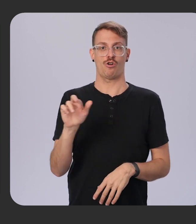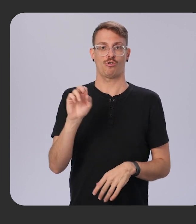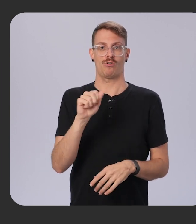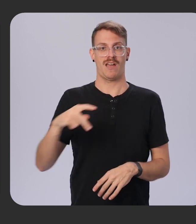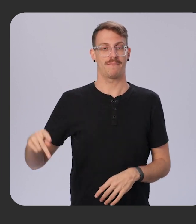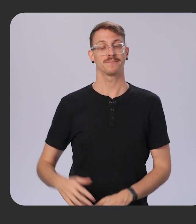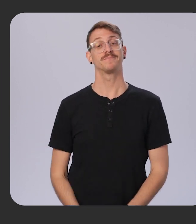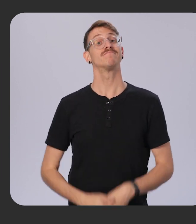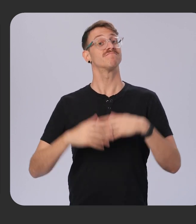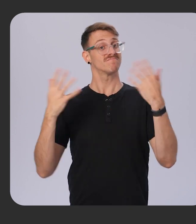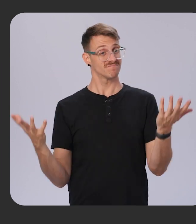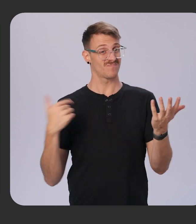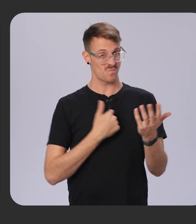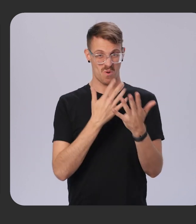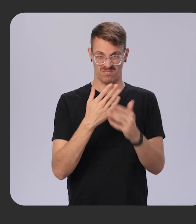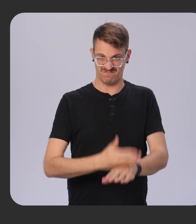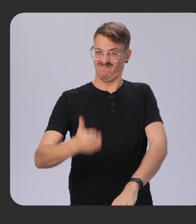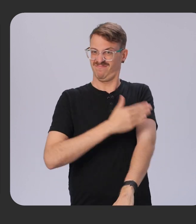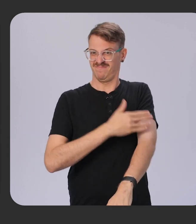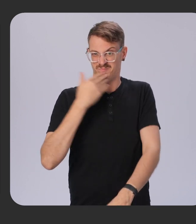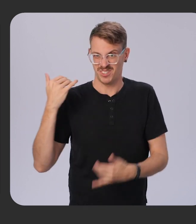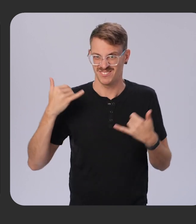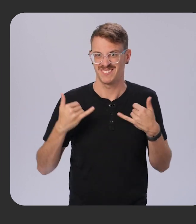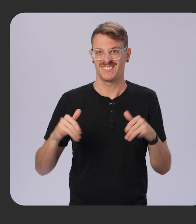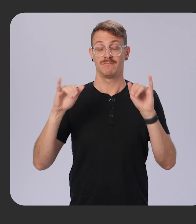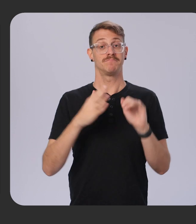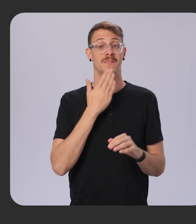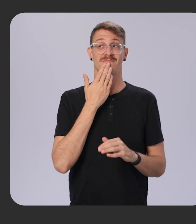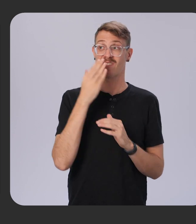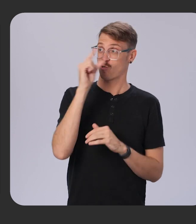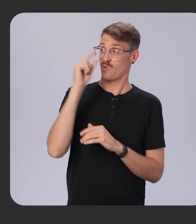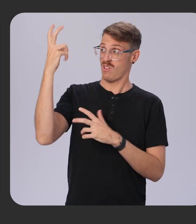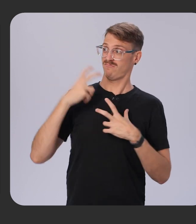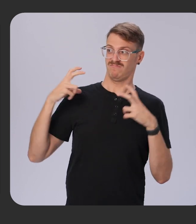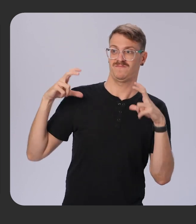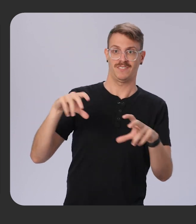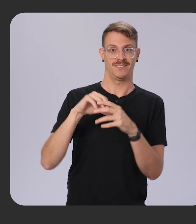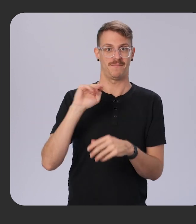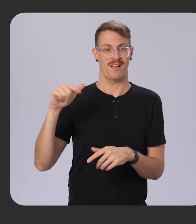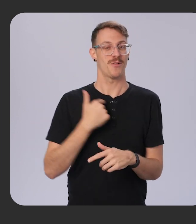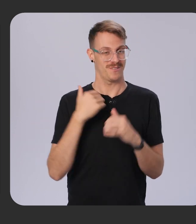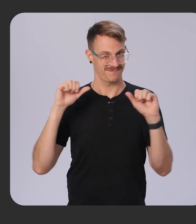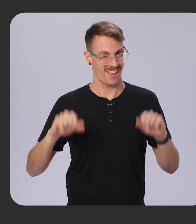But we want to do better, and thanks to Google's investment in machine learning, we can.